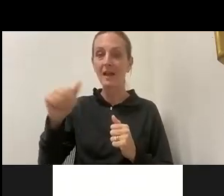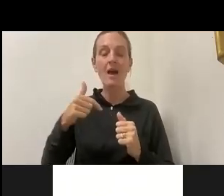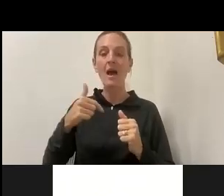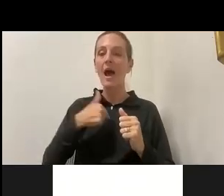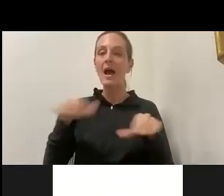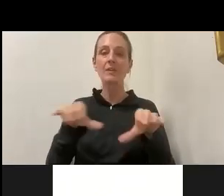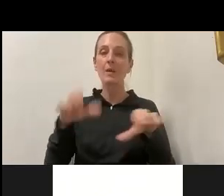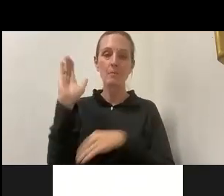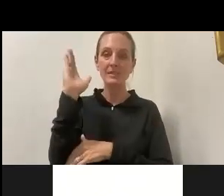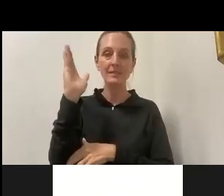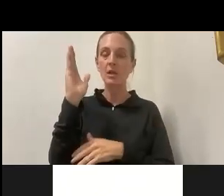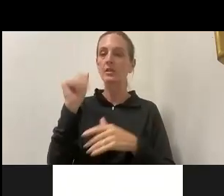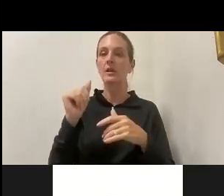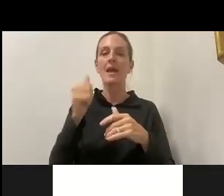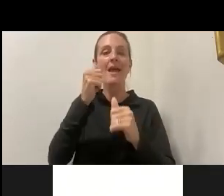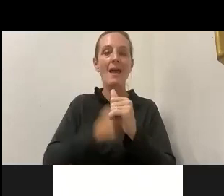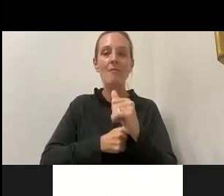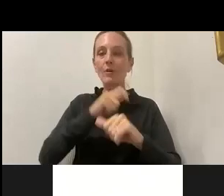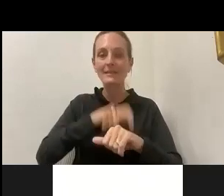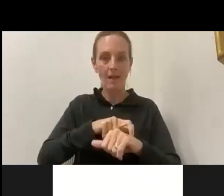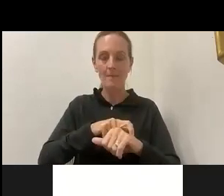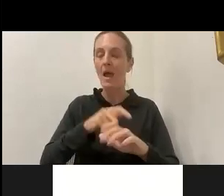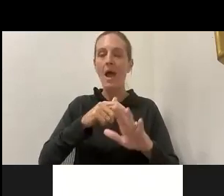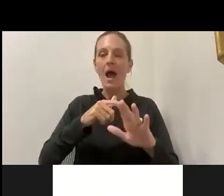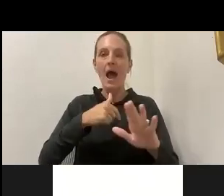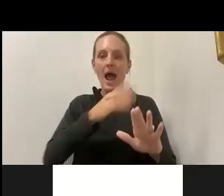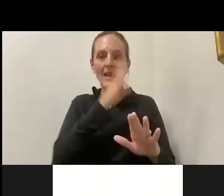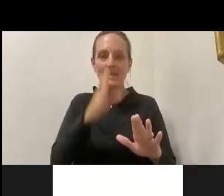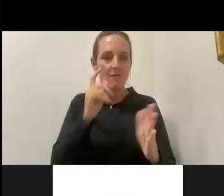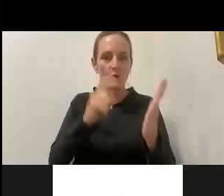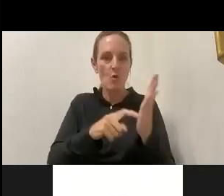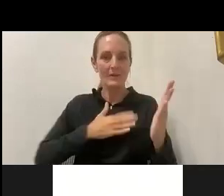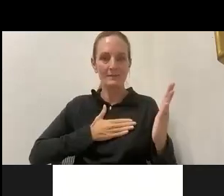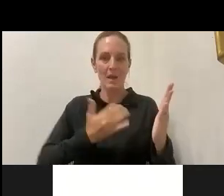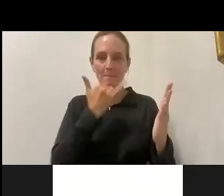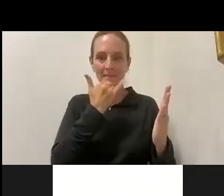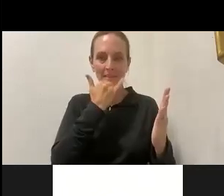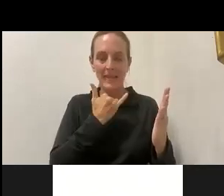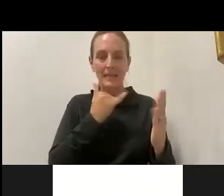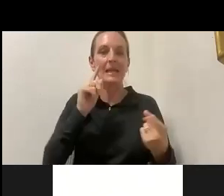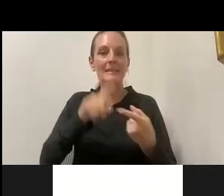and I never saw my mistakes until she pointed them out to me. So it’s really important to have someone else take a quick look at your proposal